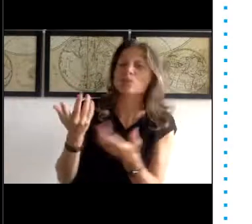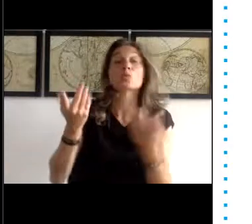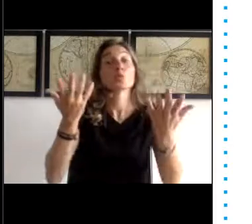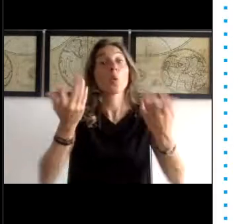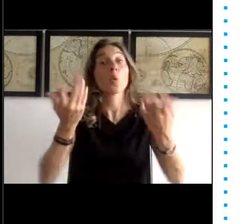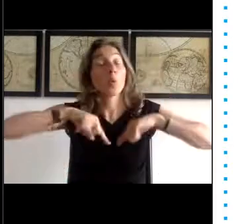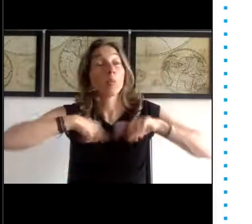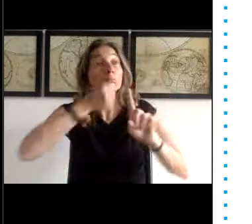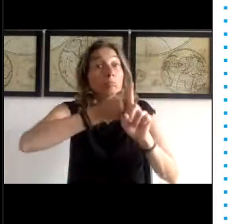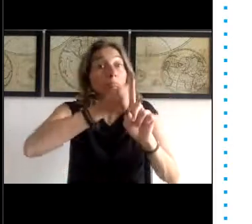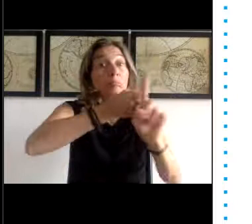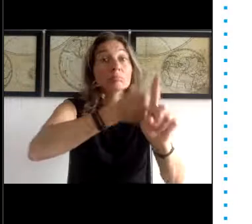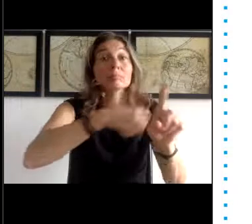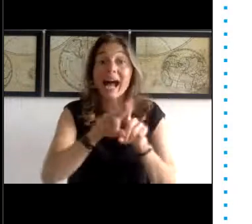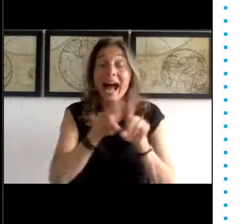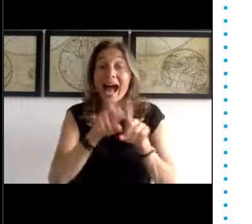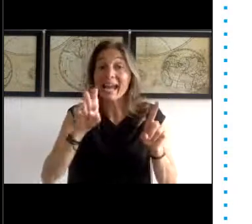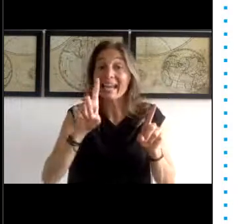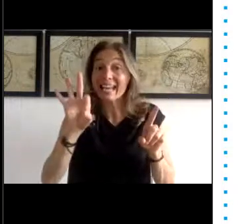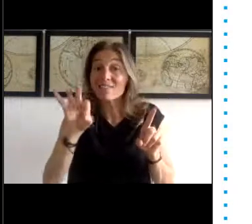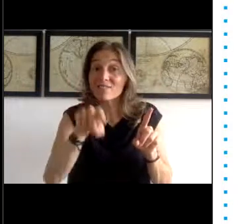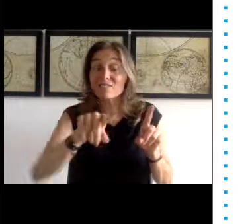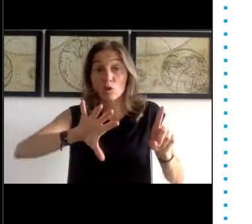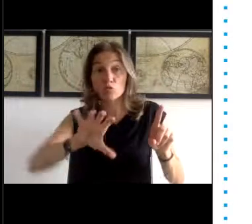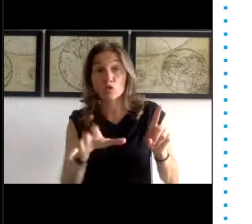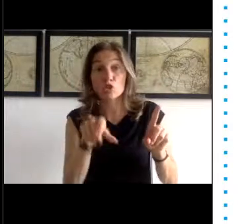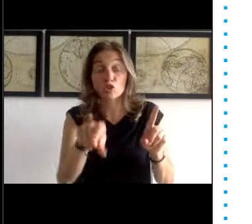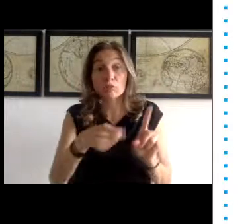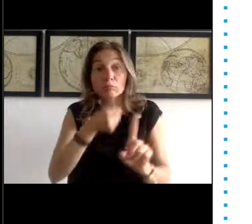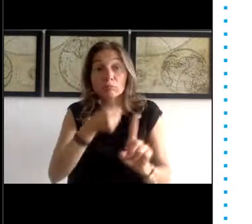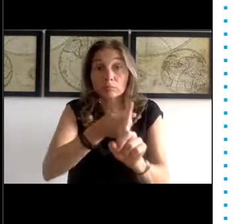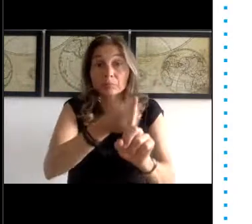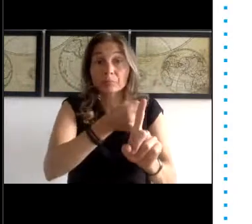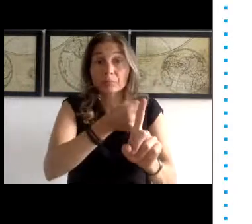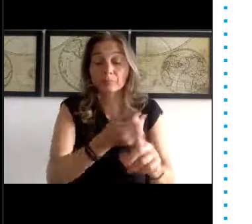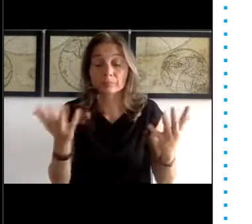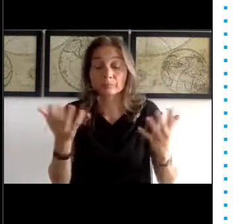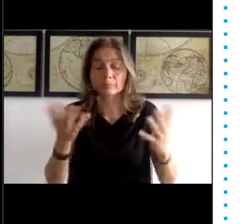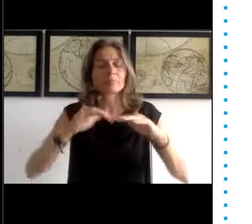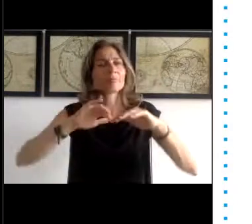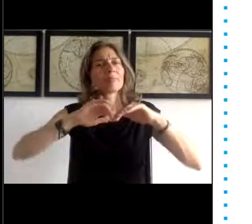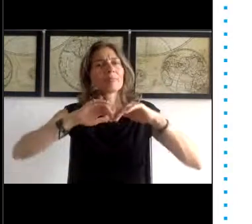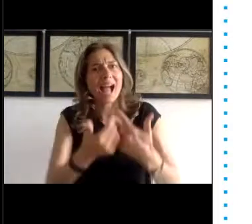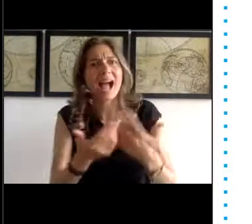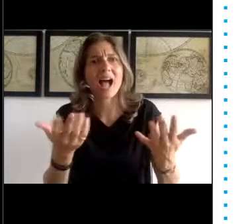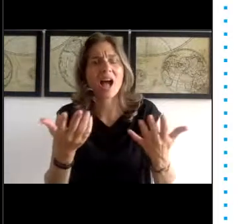They supported every movement I made and also the people I met in the street were highly more informed